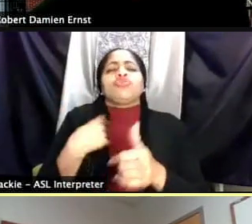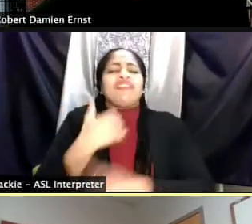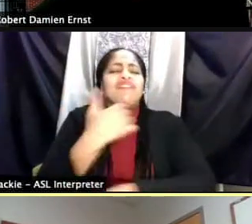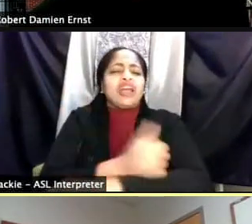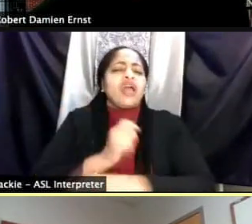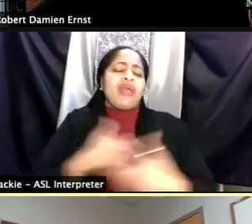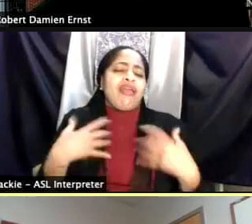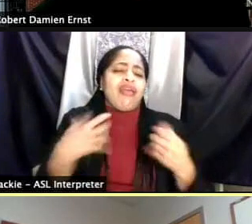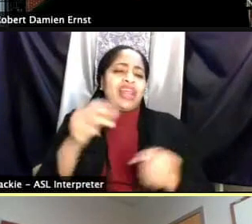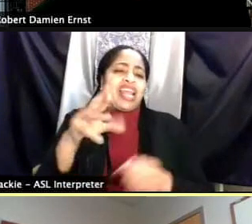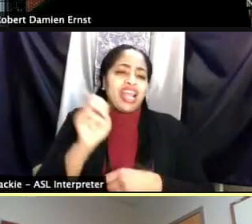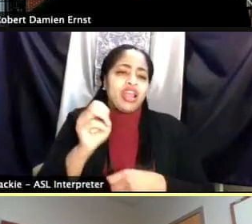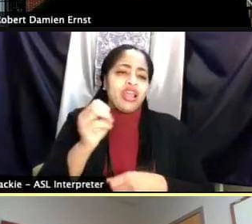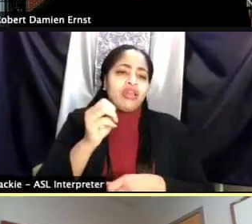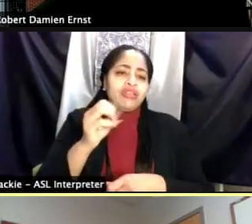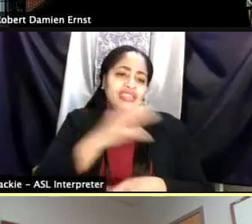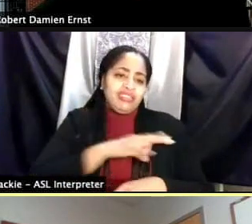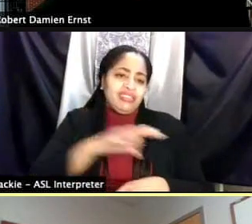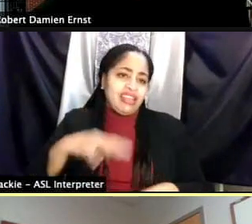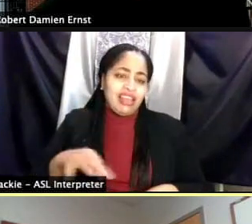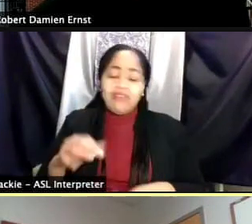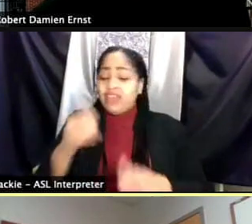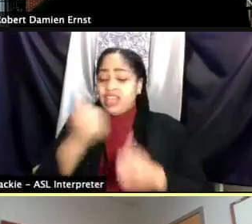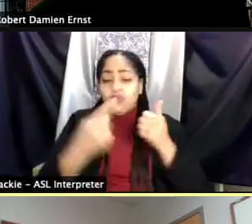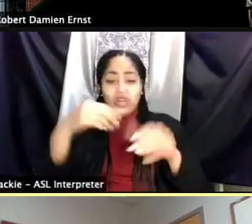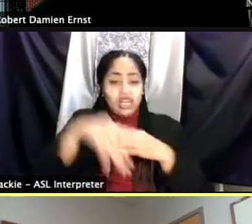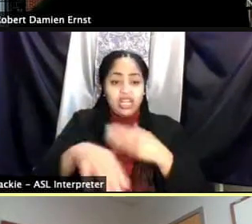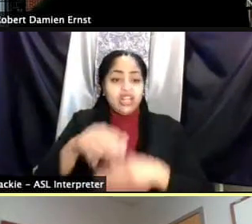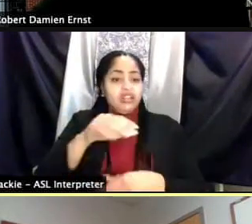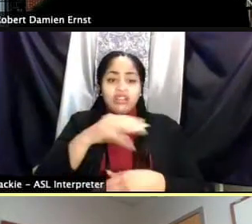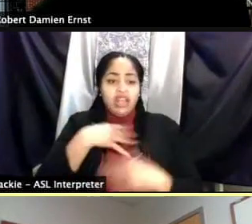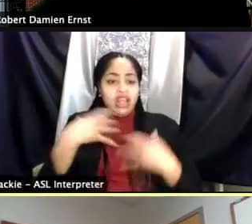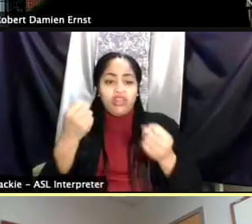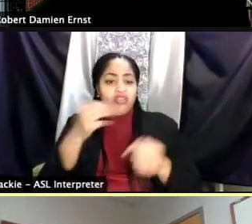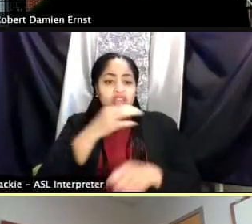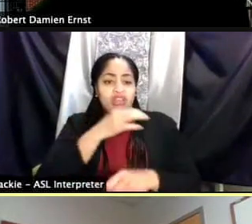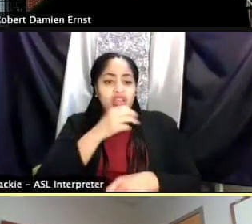So that was everybody within the healthcare system. And on December 31st,